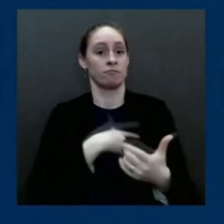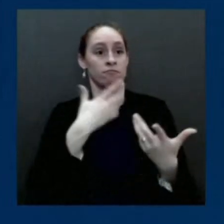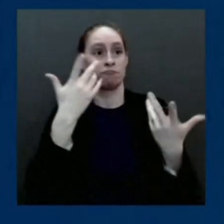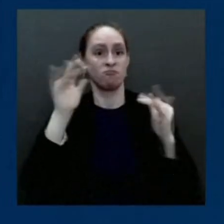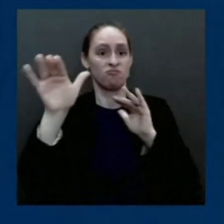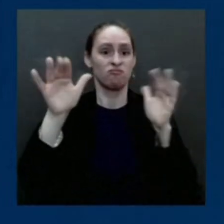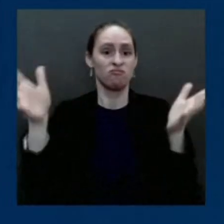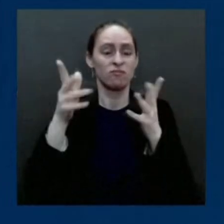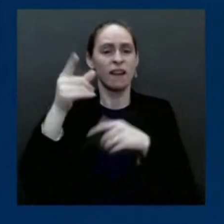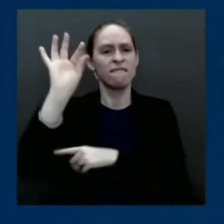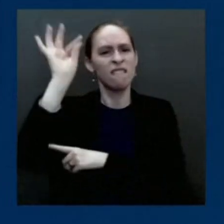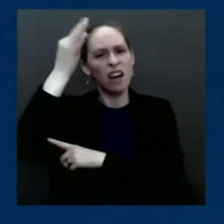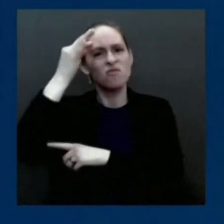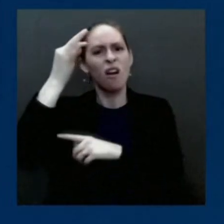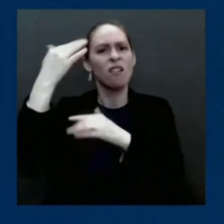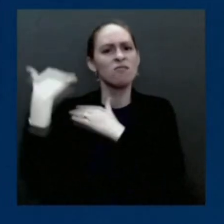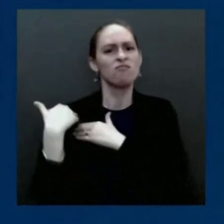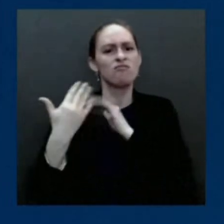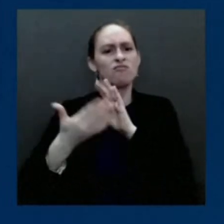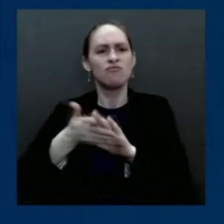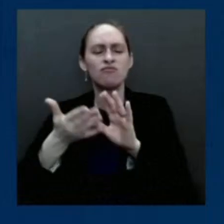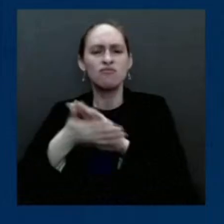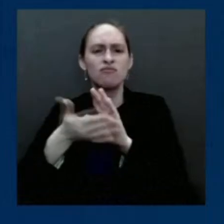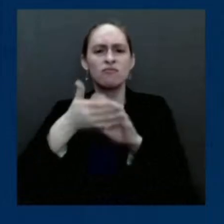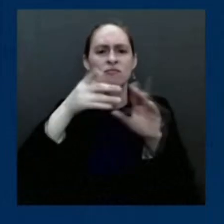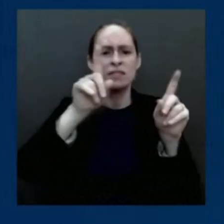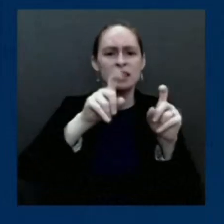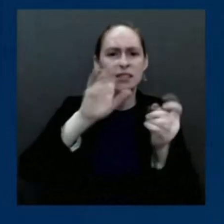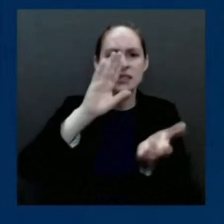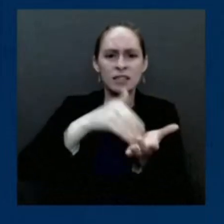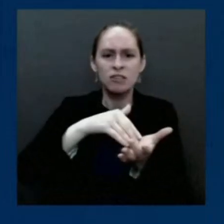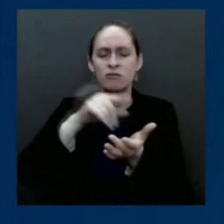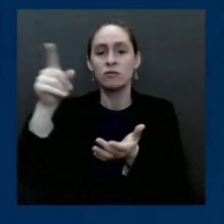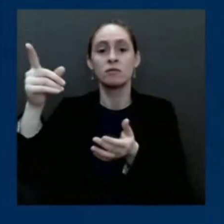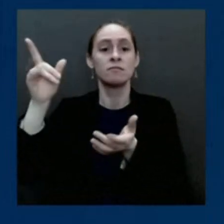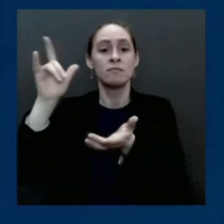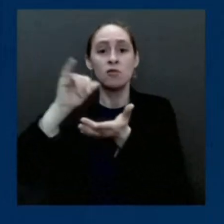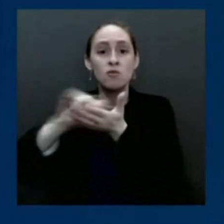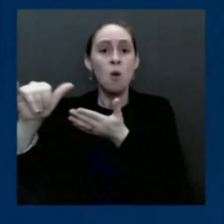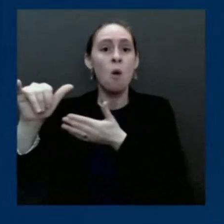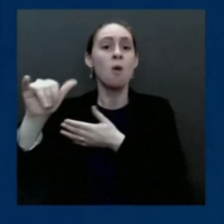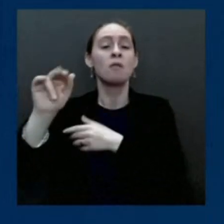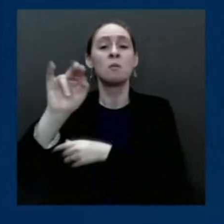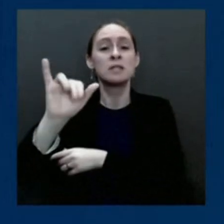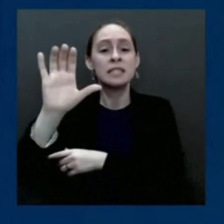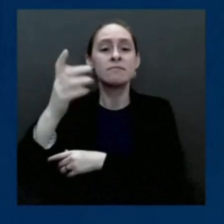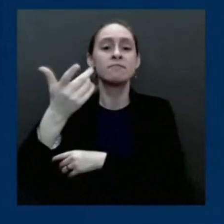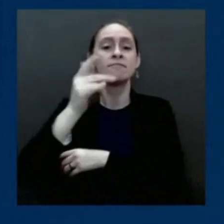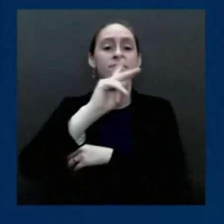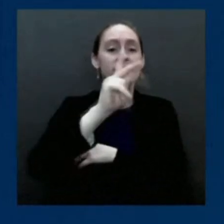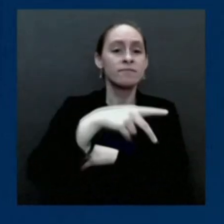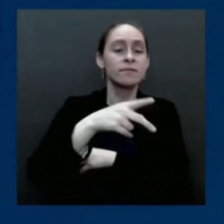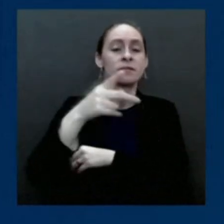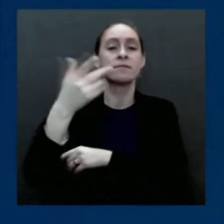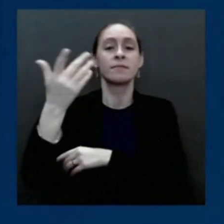FEDERALLY RUN TESTING SITES THAT WE'VE SET-UP IN NEW YORK CITY AS I MENTIONED WE'RE DOING